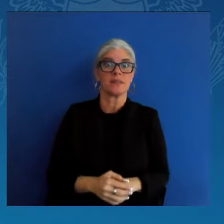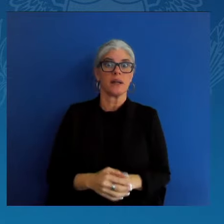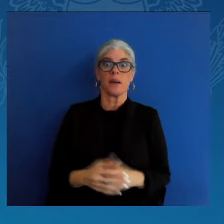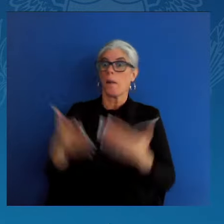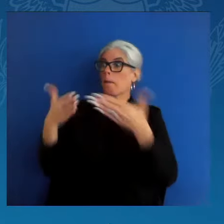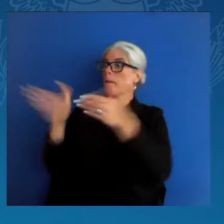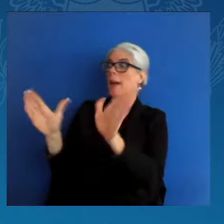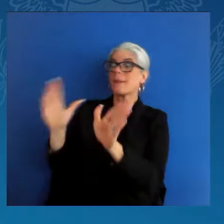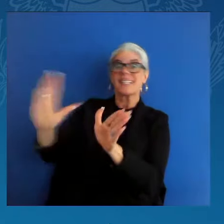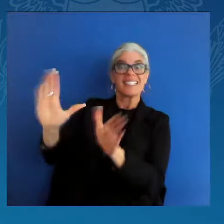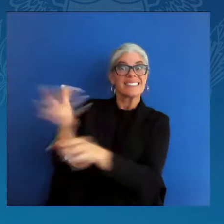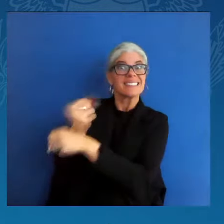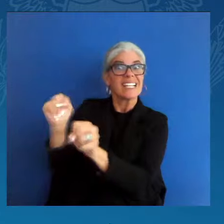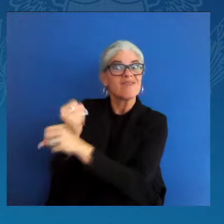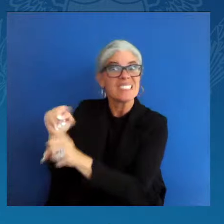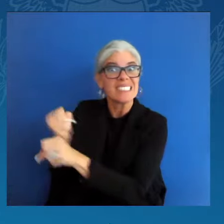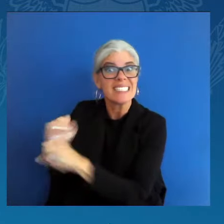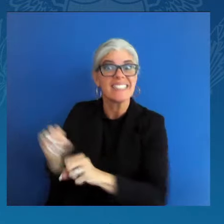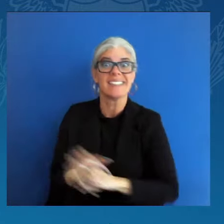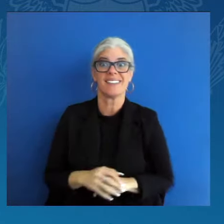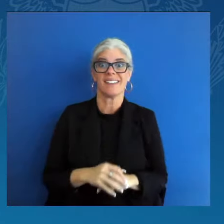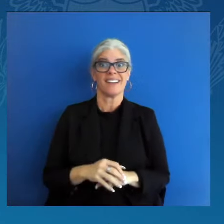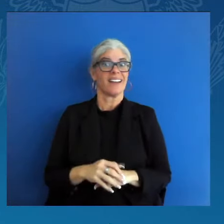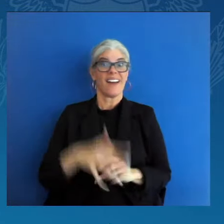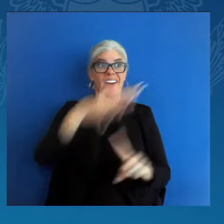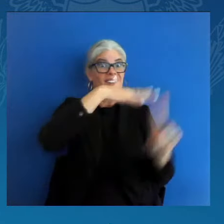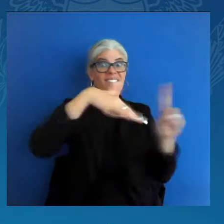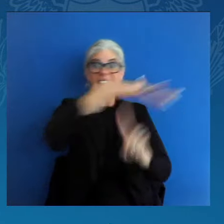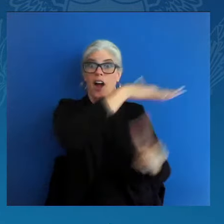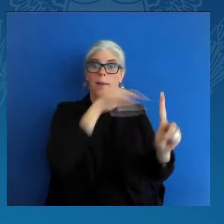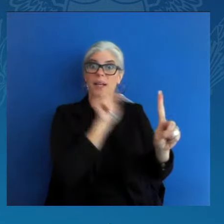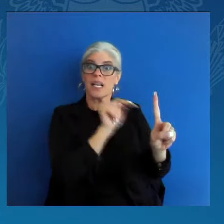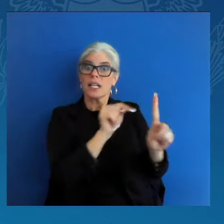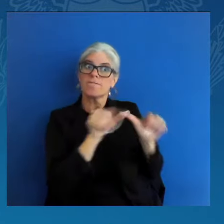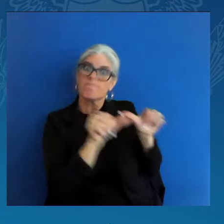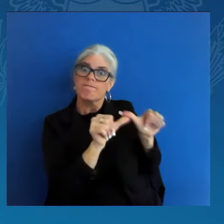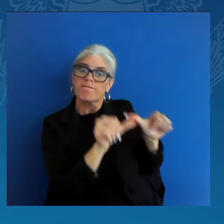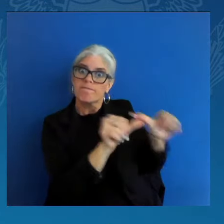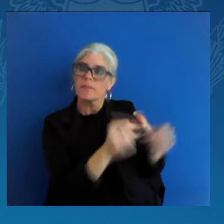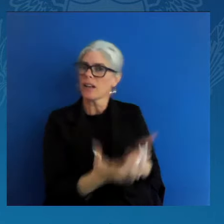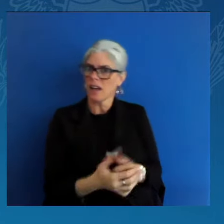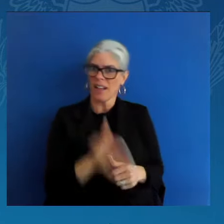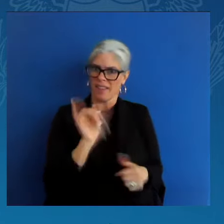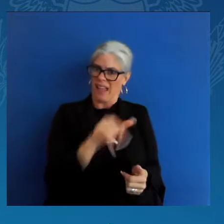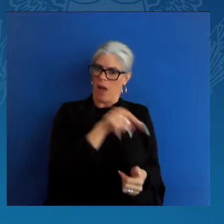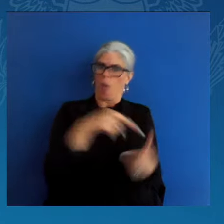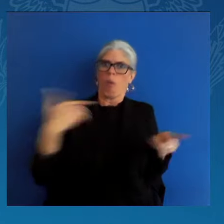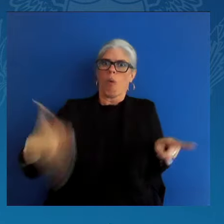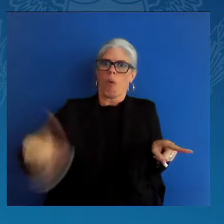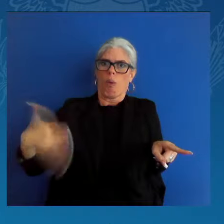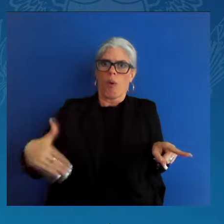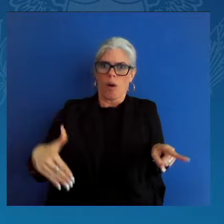As a leader in innovation, a partner in collaboration and a guardian of technology for the common good,